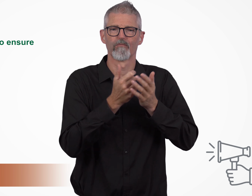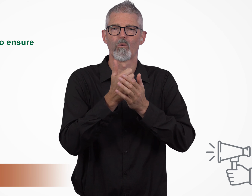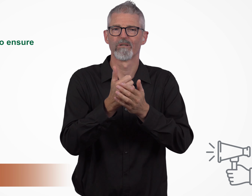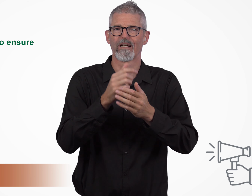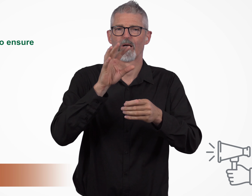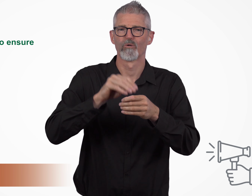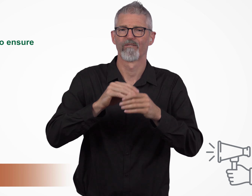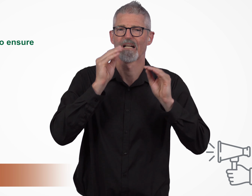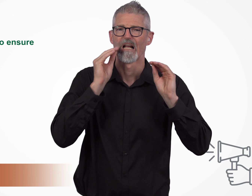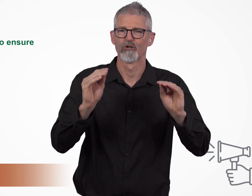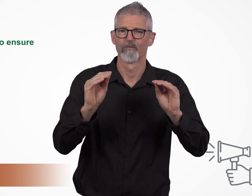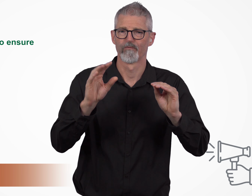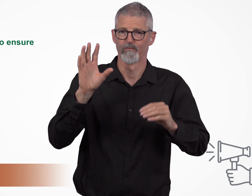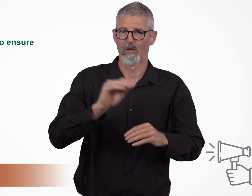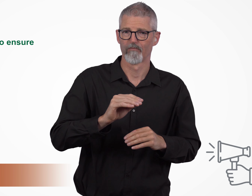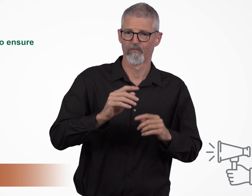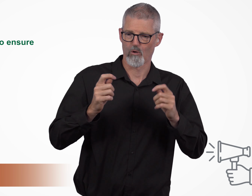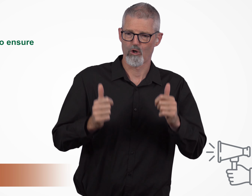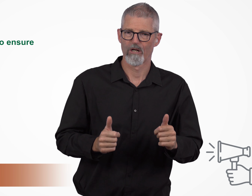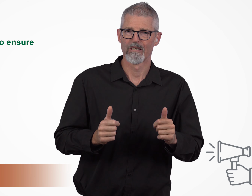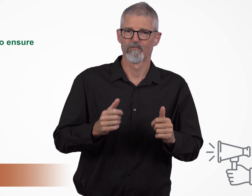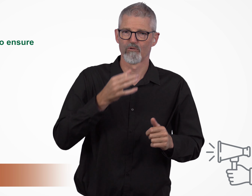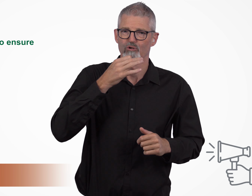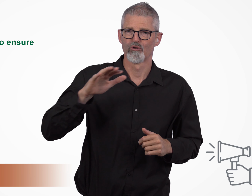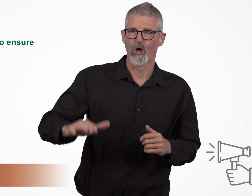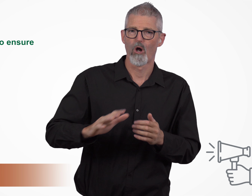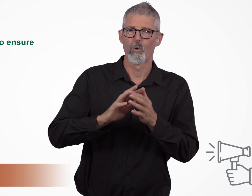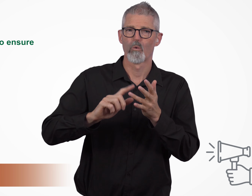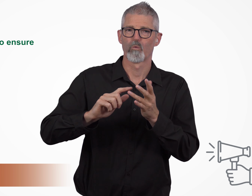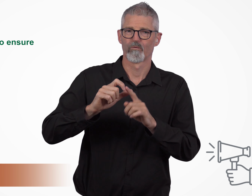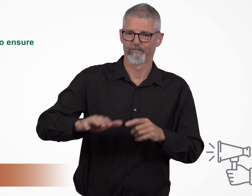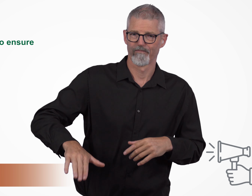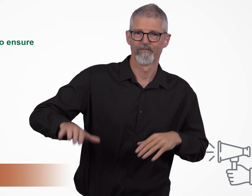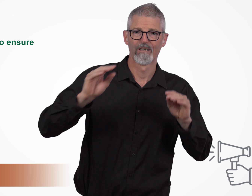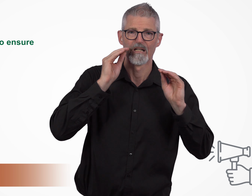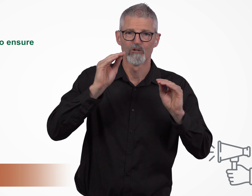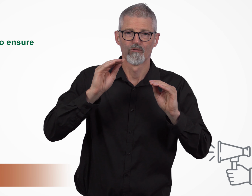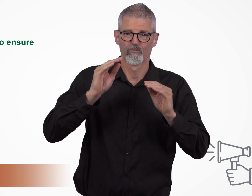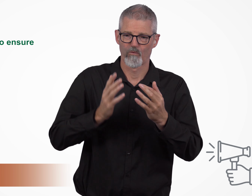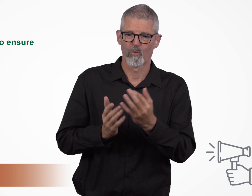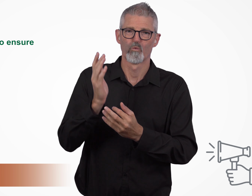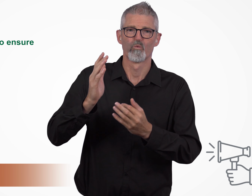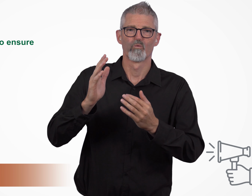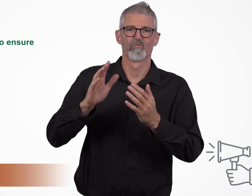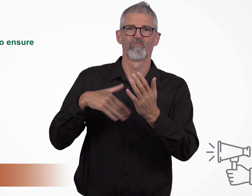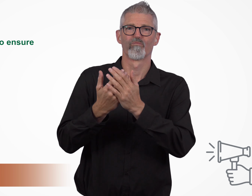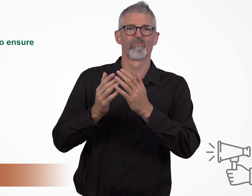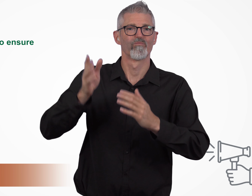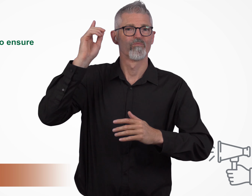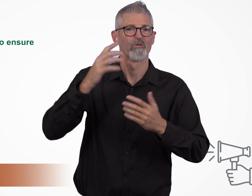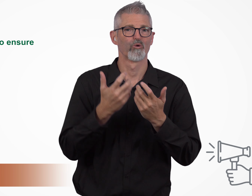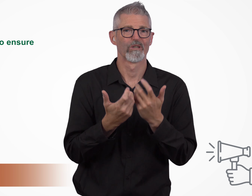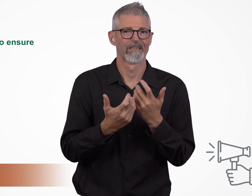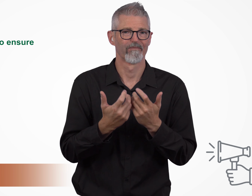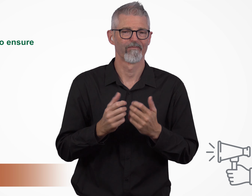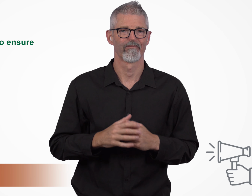to support inclusive education from early childhood education through to tertiary level education